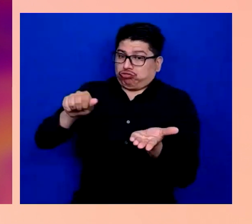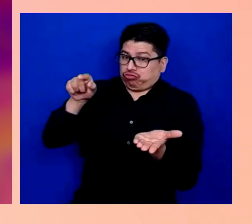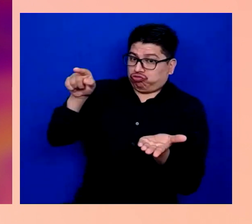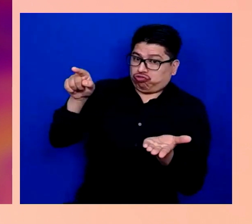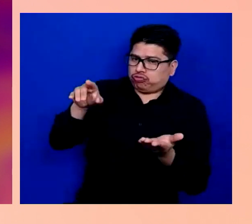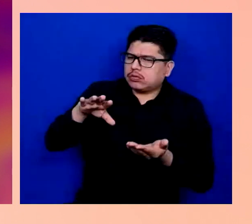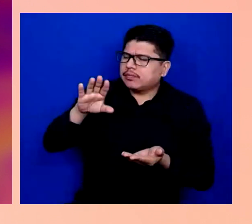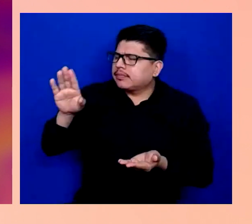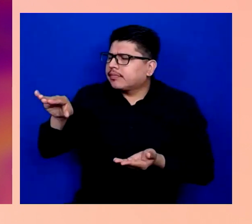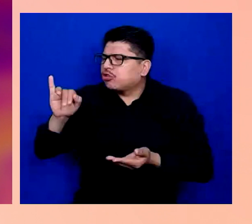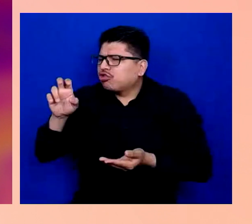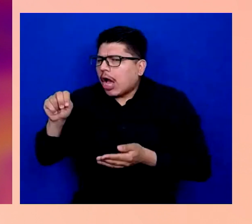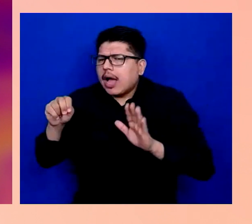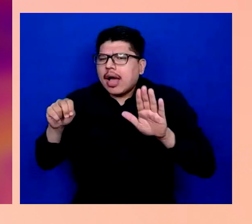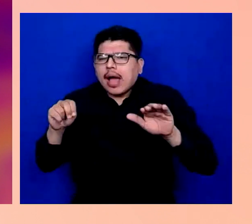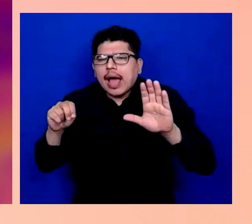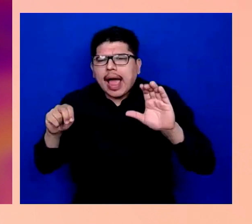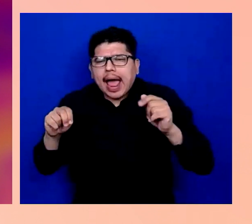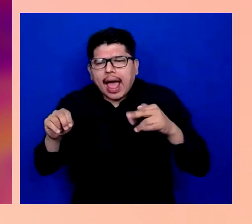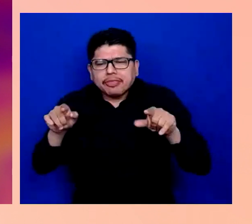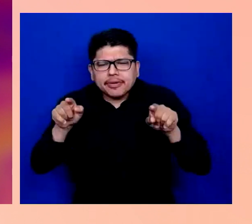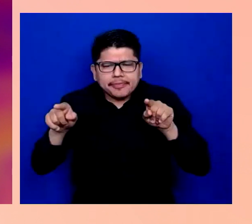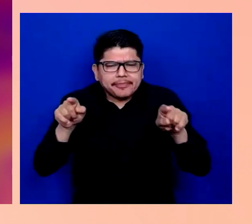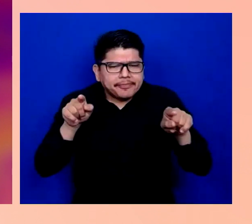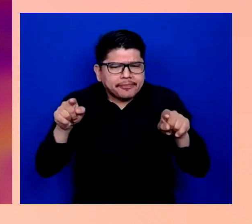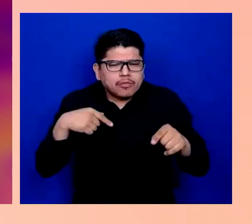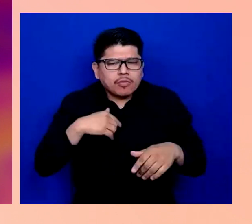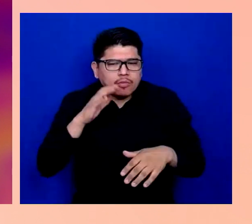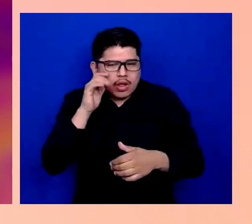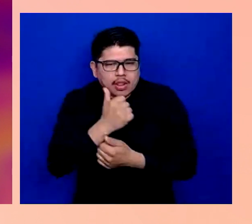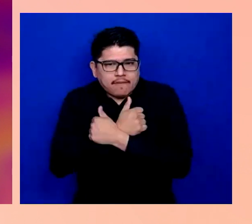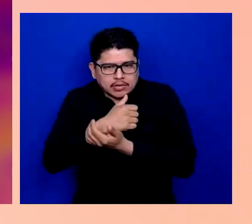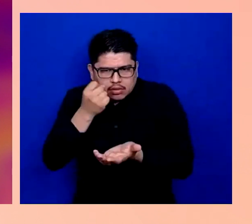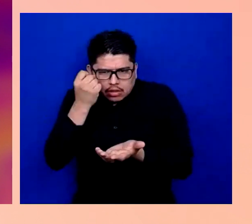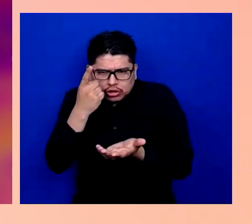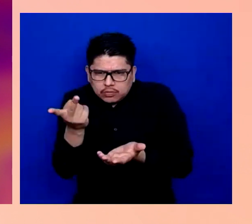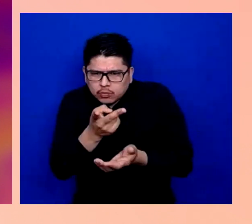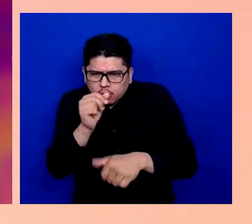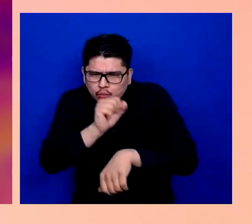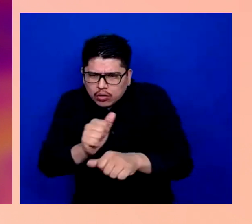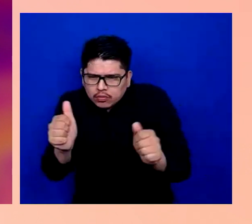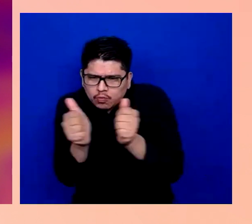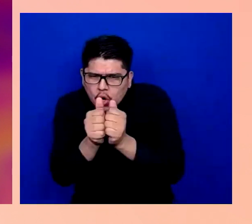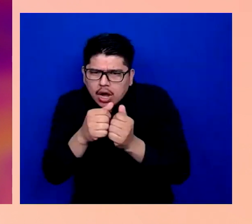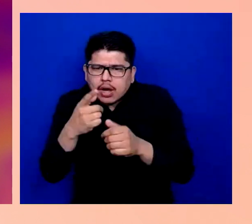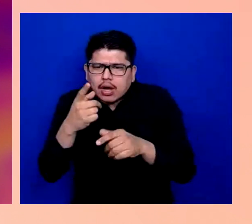of you work with brands and universities to understand how do you get people to care and,